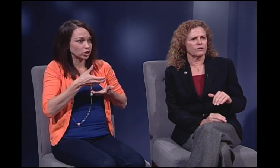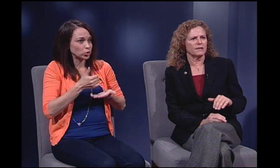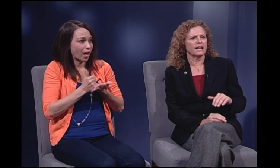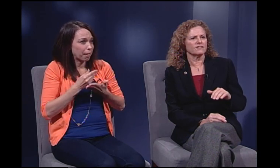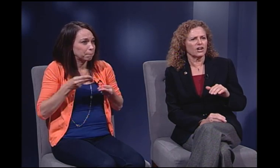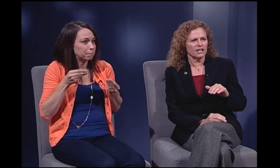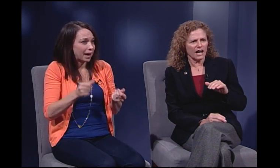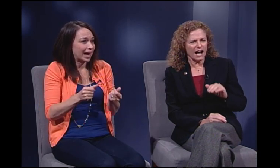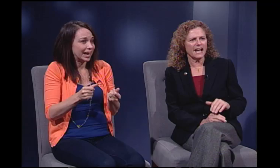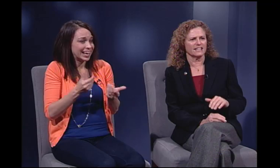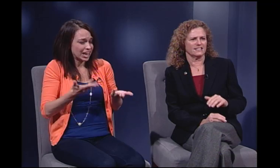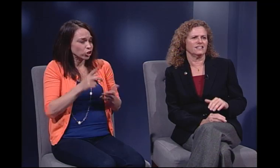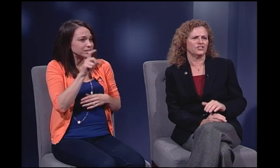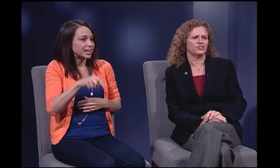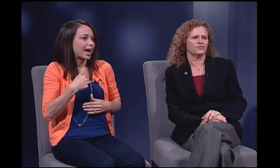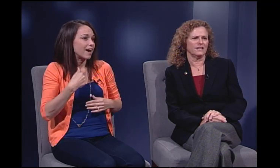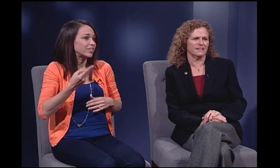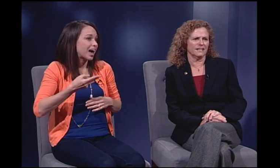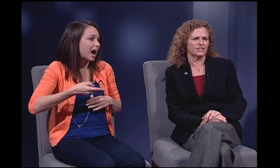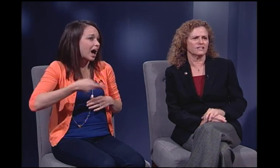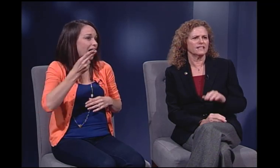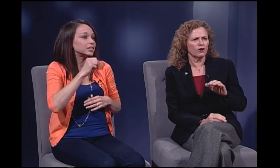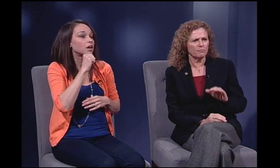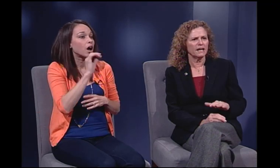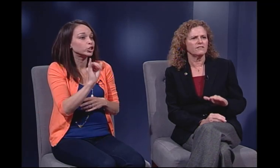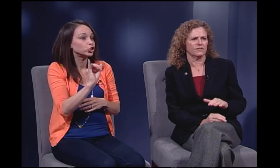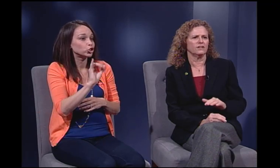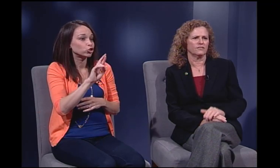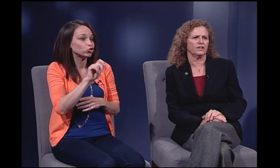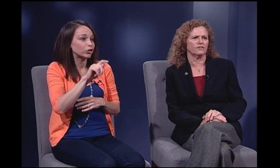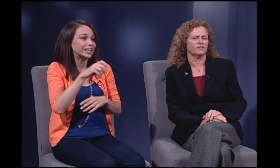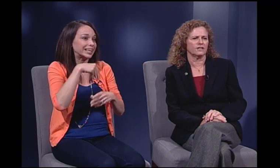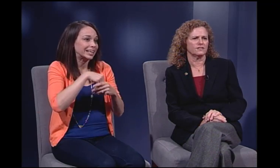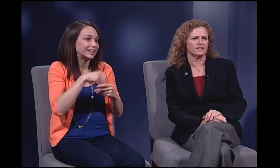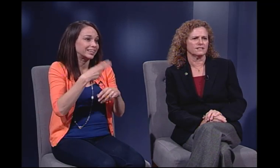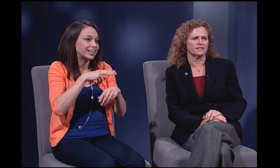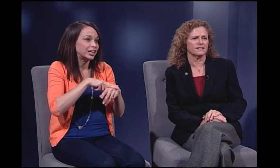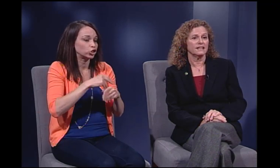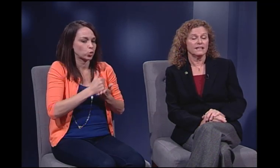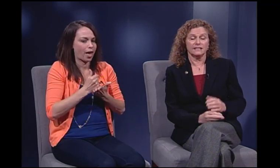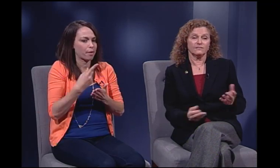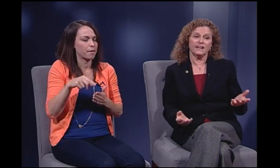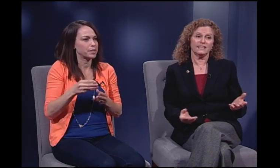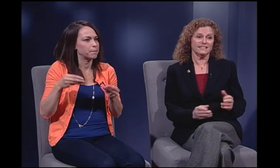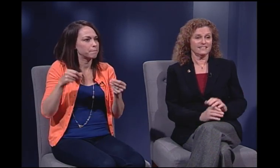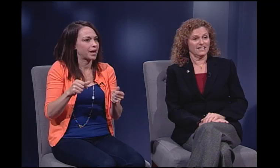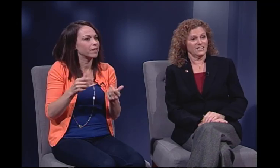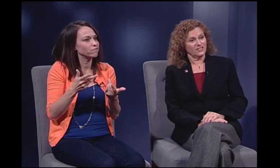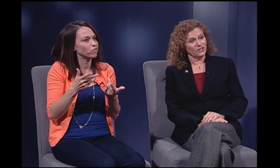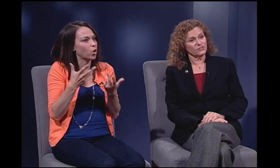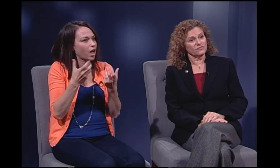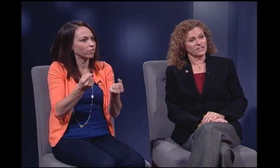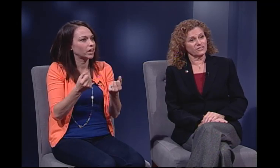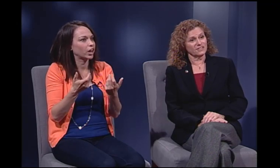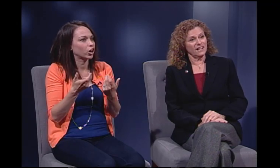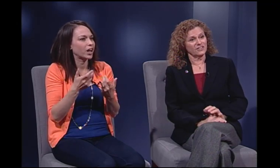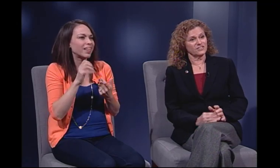where we have the highest uninsured rate in the nation to help pay for health care for our citizens. And the fact is those are federal dollars